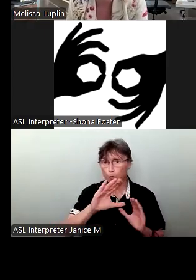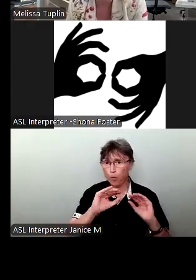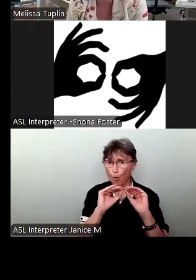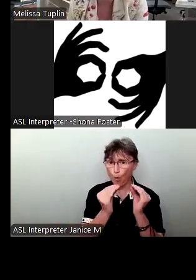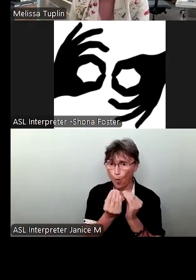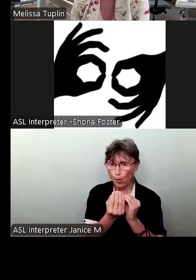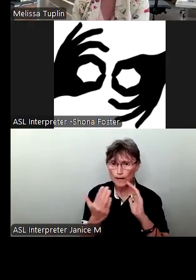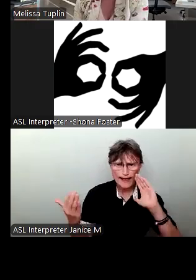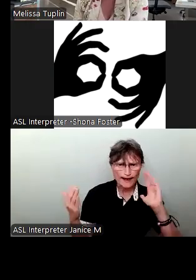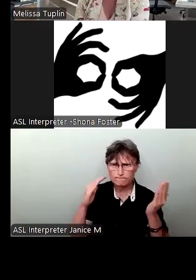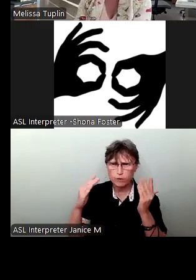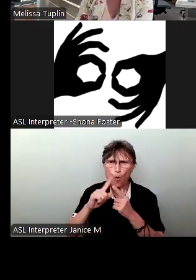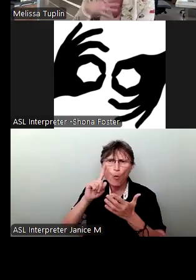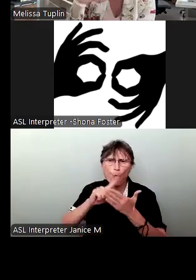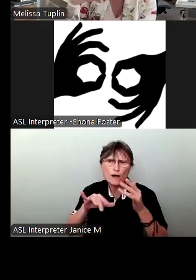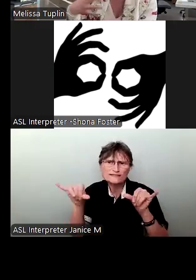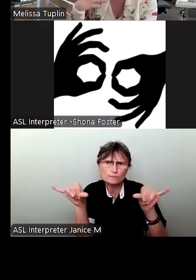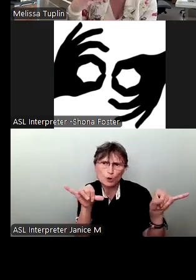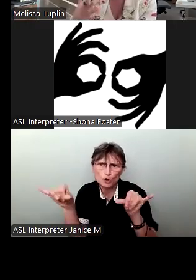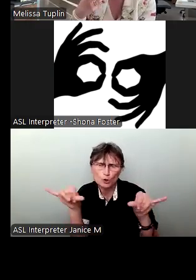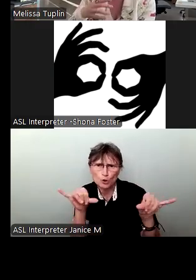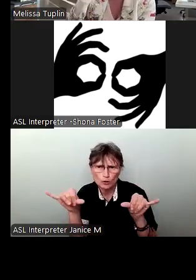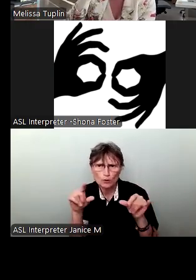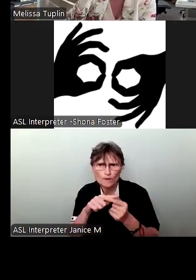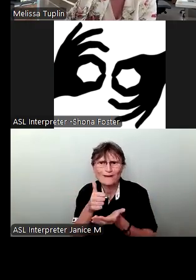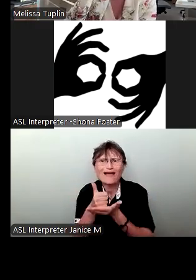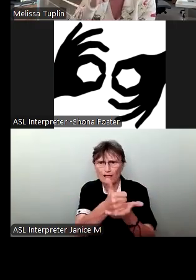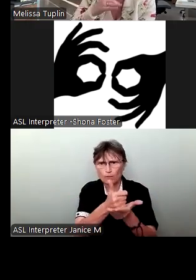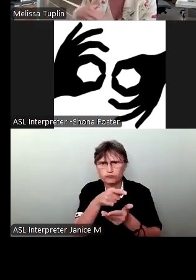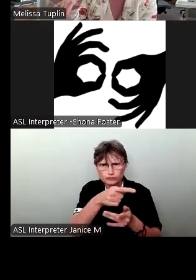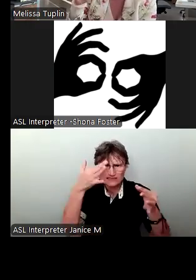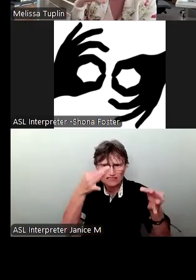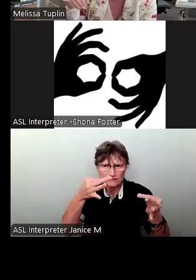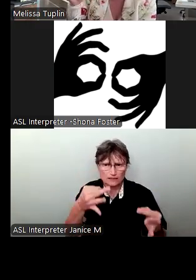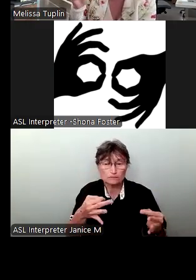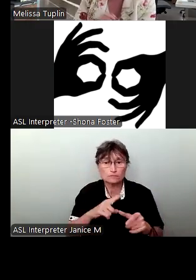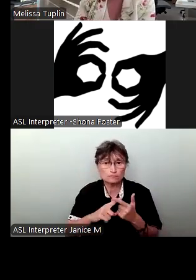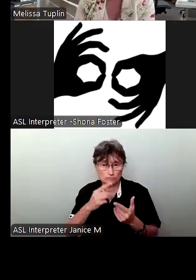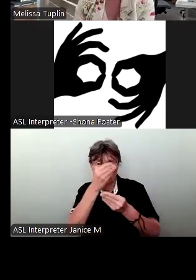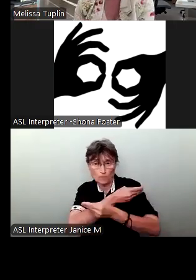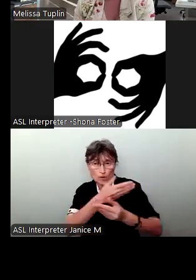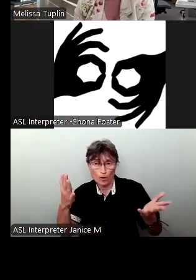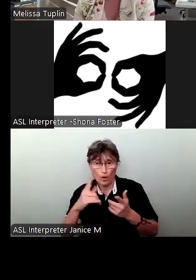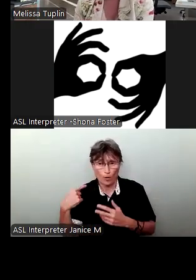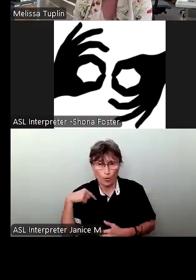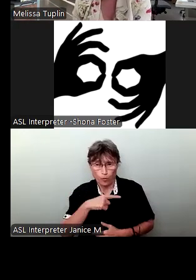sitting, knowing that we are generally going to be reassessing all organizations to try to come up